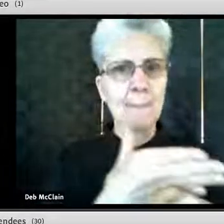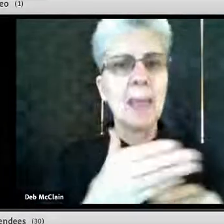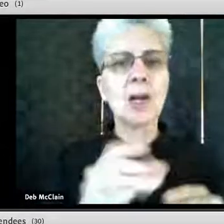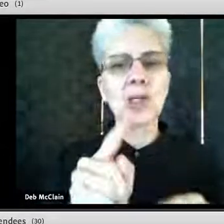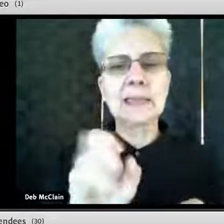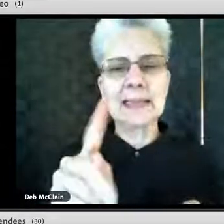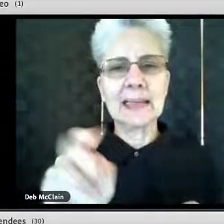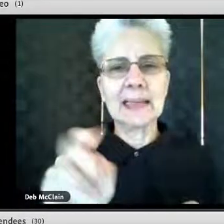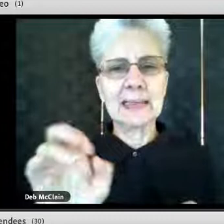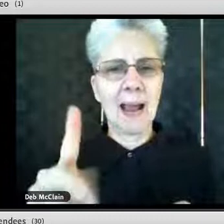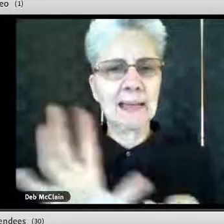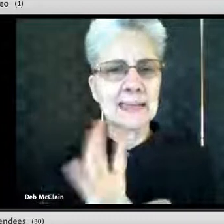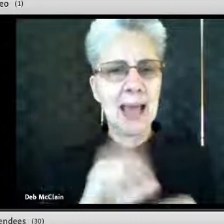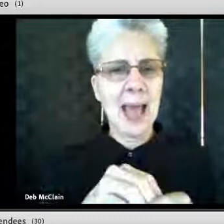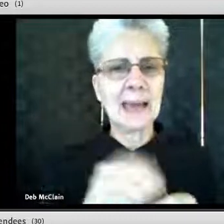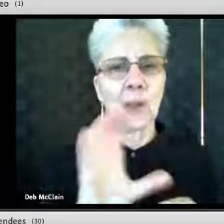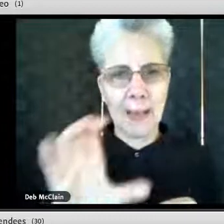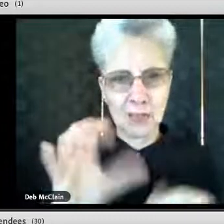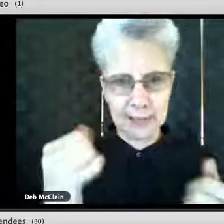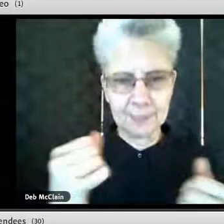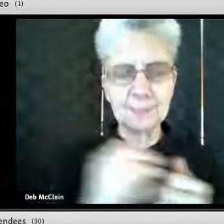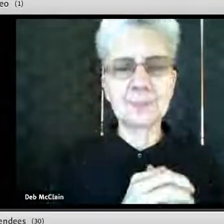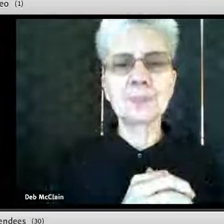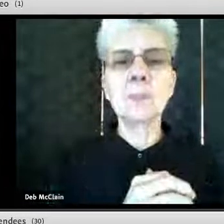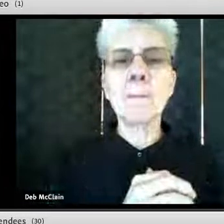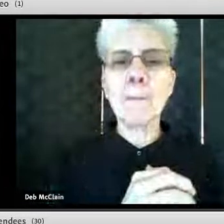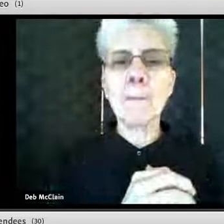TikTok is adding in closed captioning.